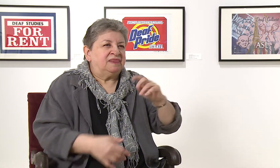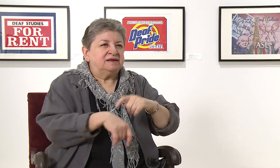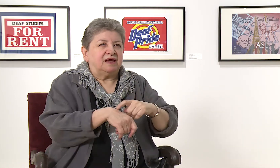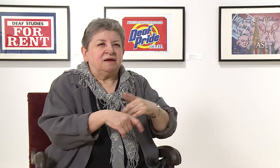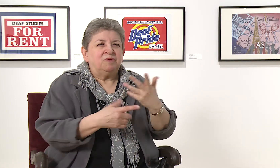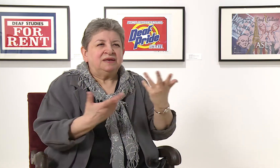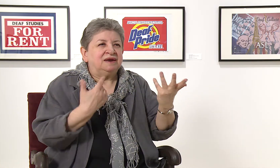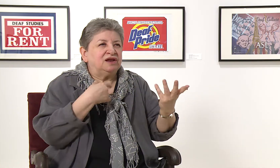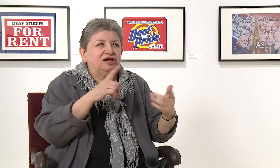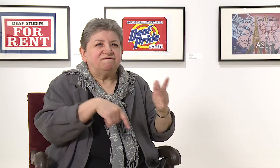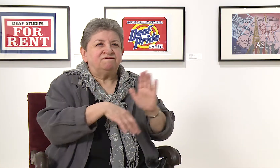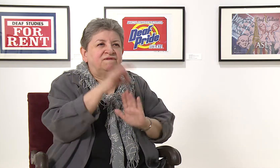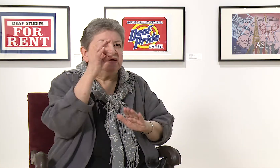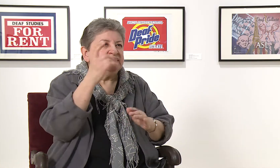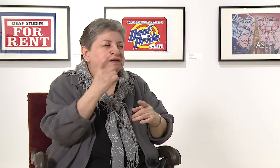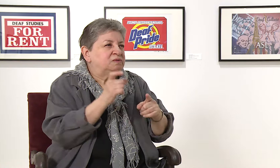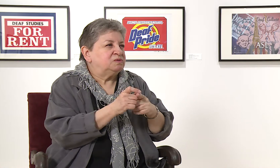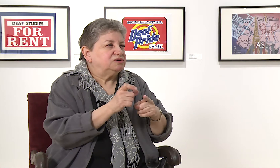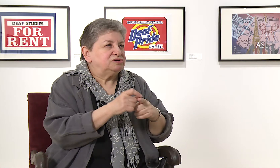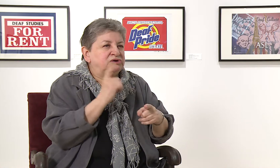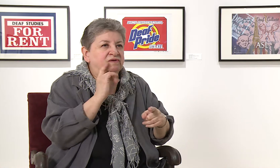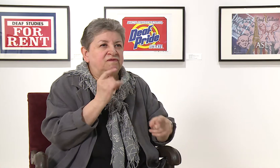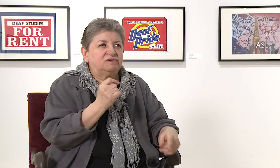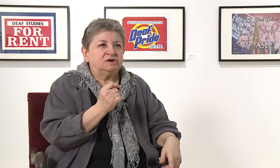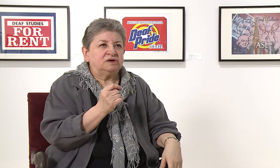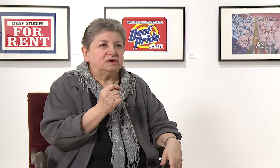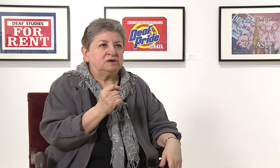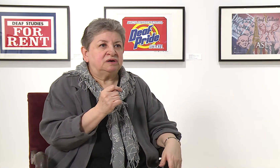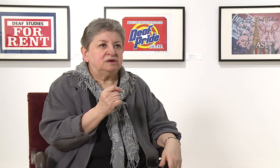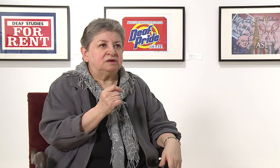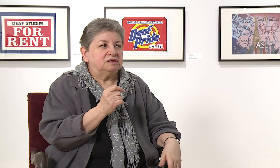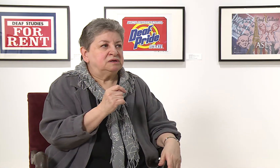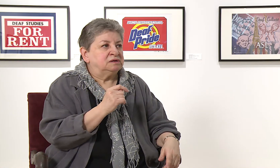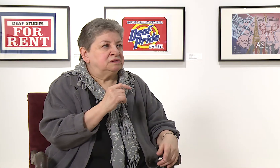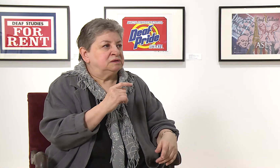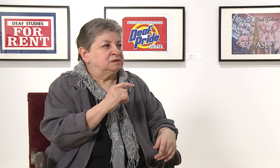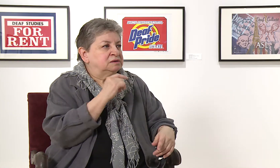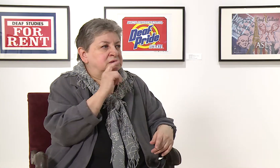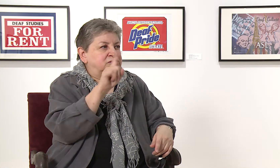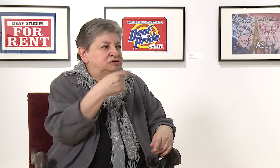We hadn't quite nailed down the concept at the time.